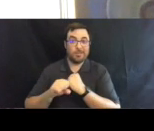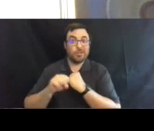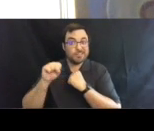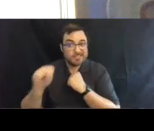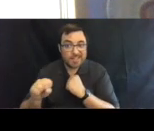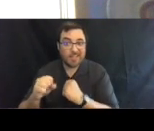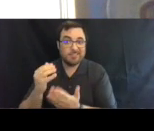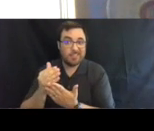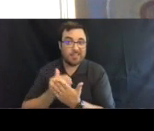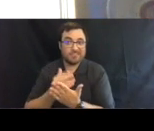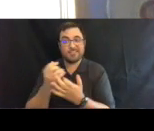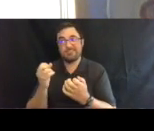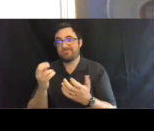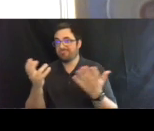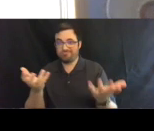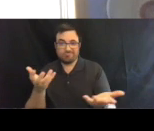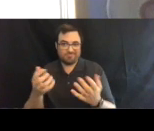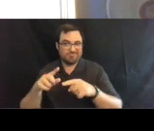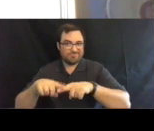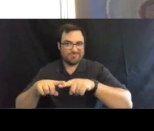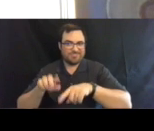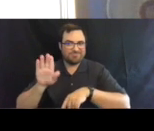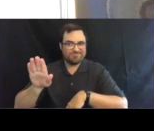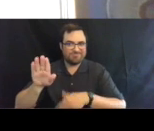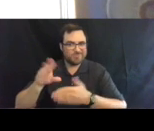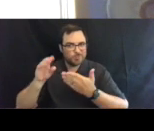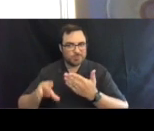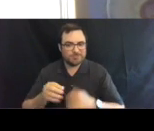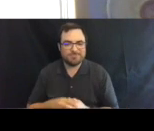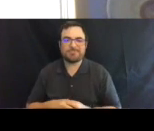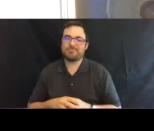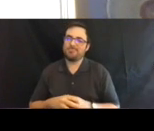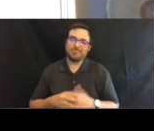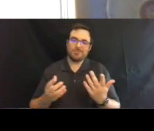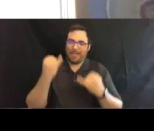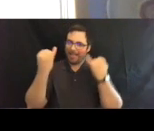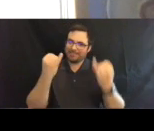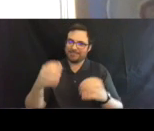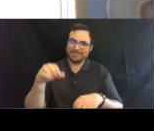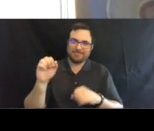or another one for a couple weeks. Those are just some ideas